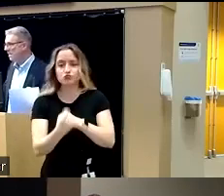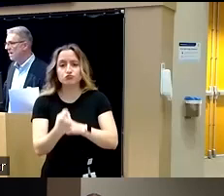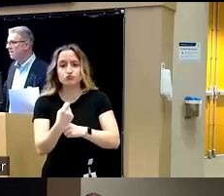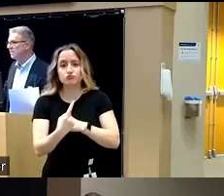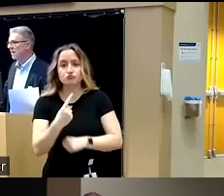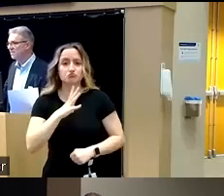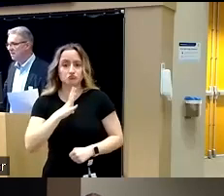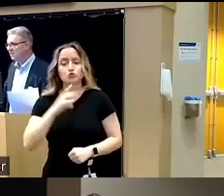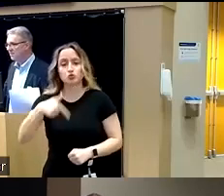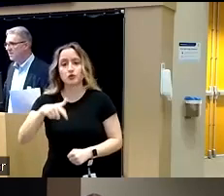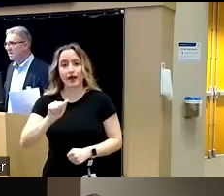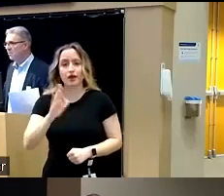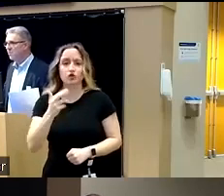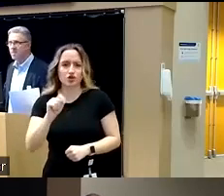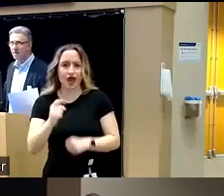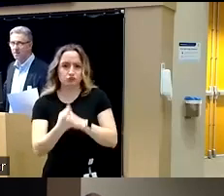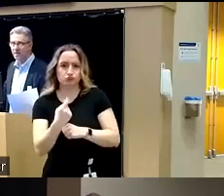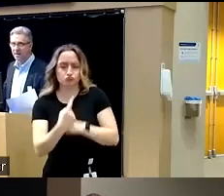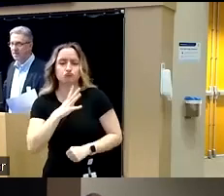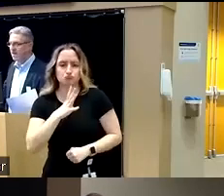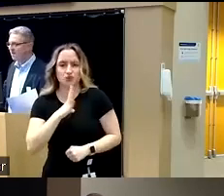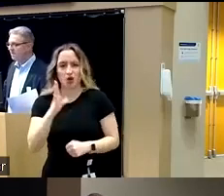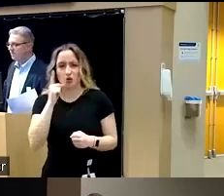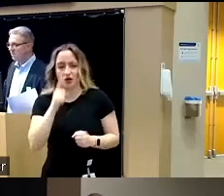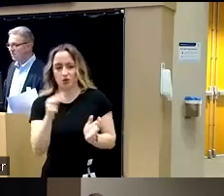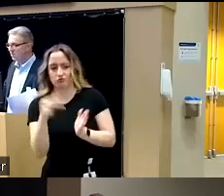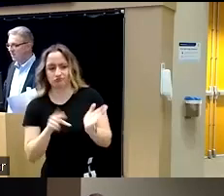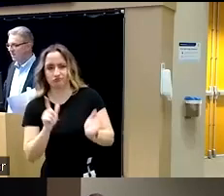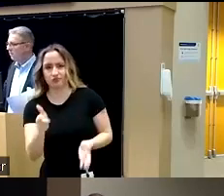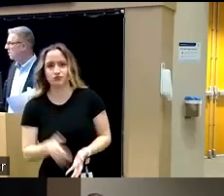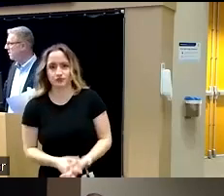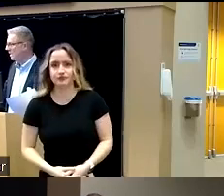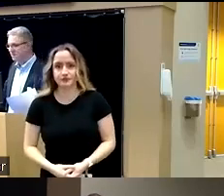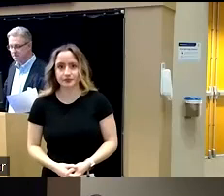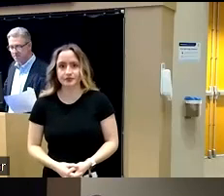any on the chat section and we'll be managing that at the end for the Q a with our panelists